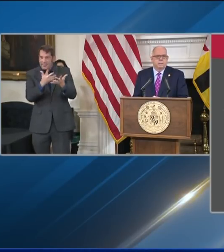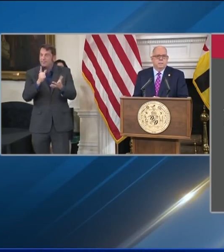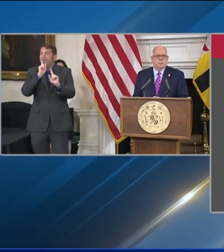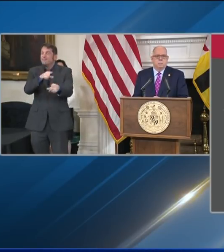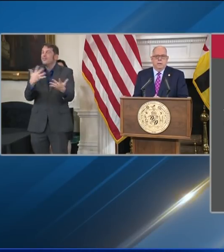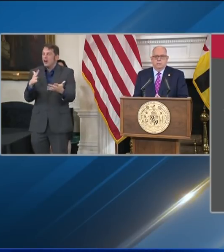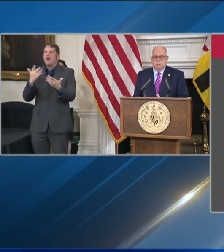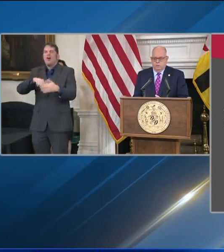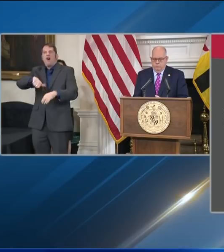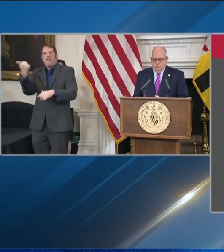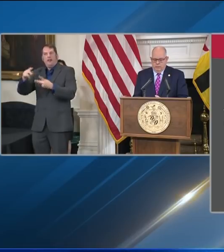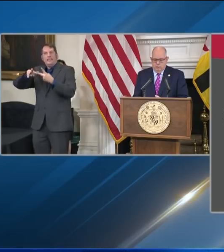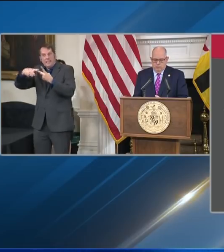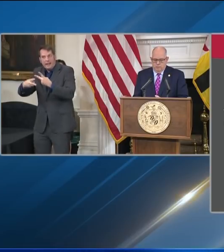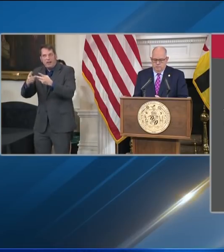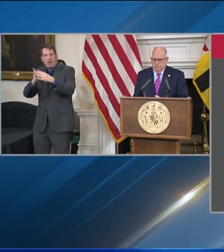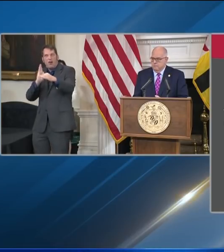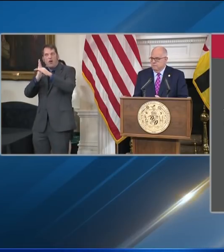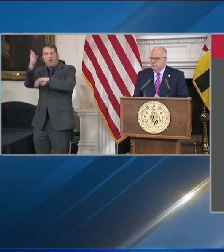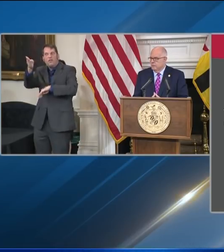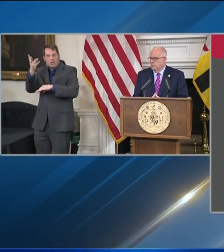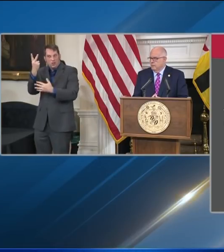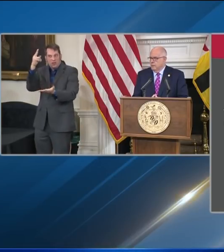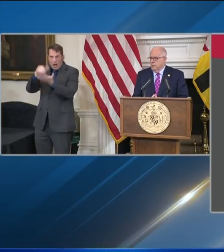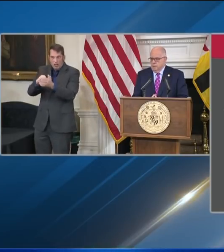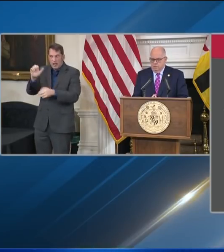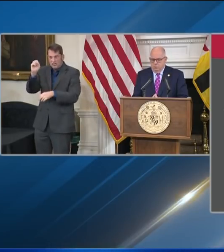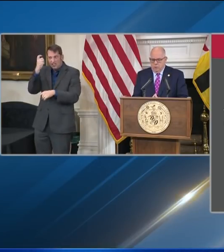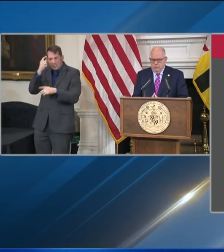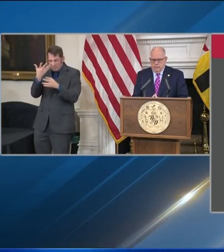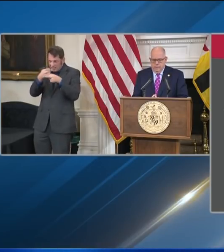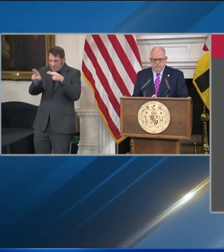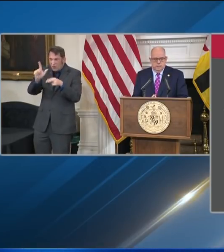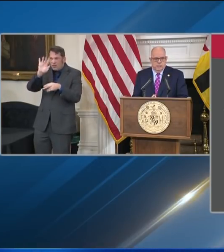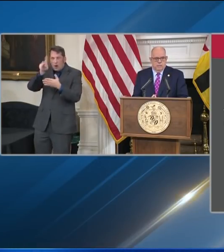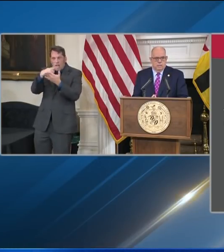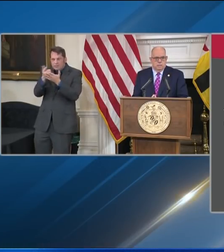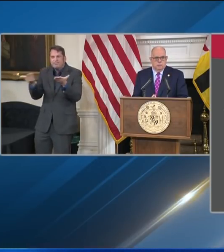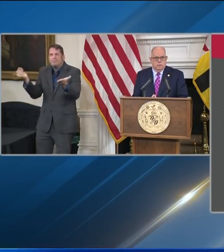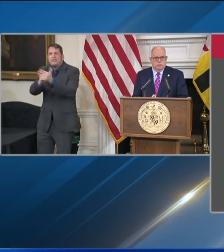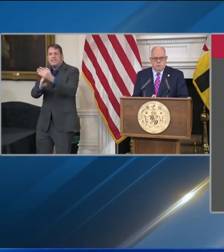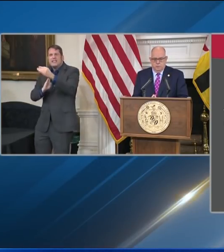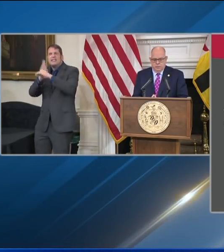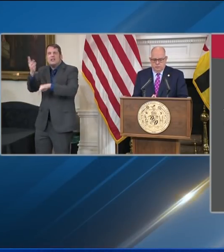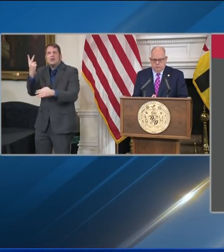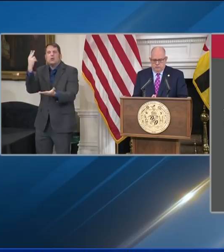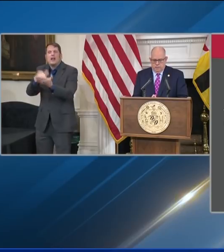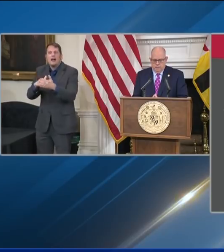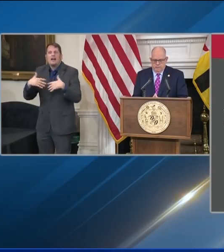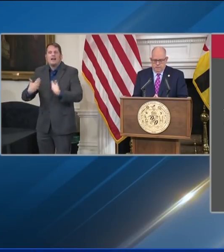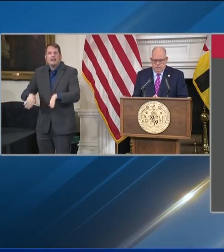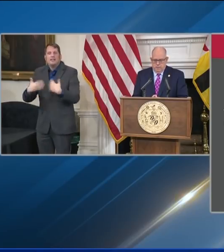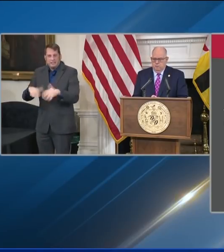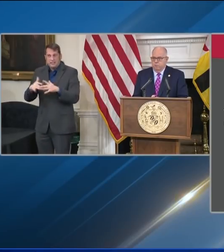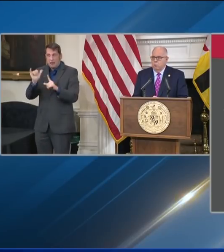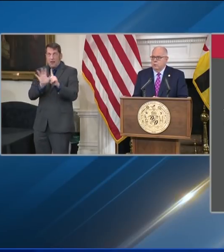TODAY THE MARYLAND DEPARTMENT OF HEALTH REPORTED ANOTHER 2149 CASES IN JUST THE PAST 24 HOURS.